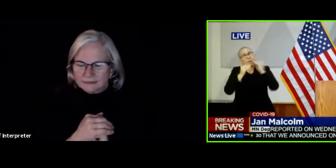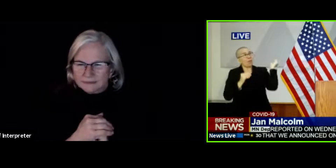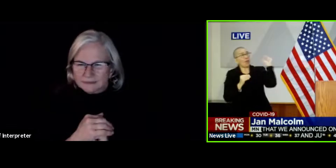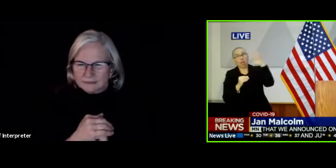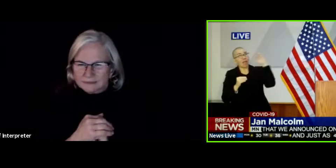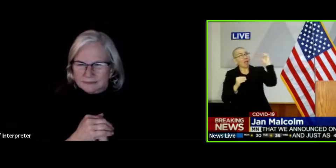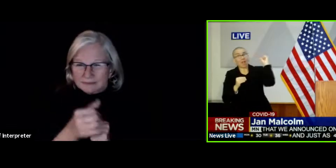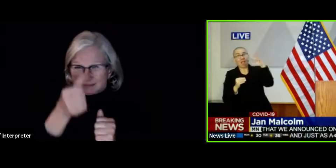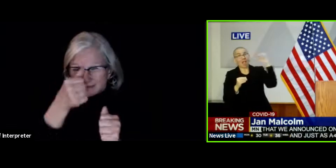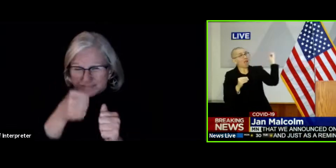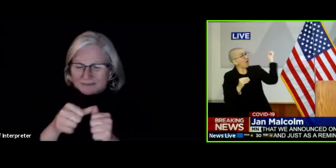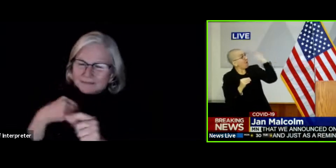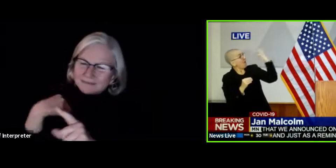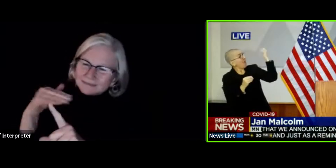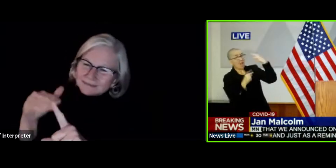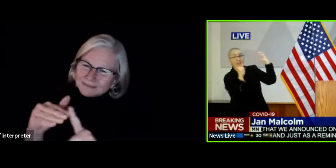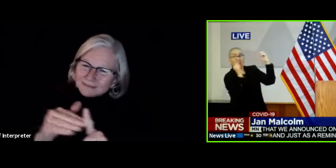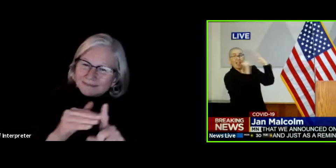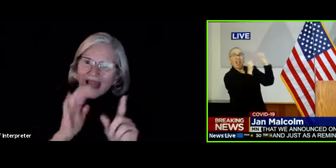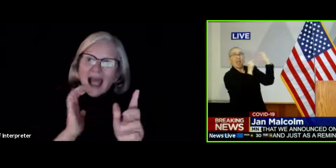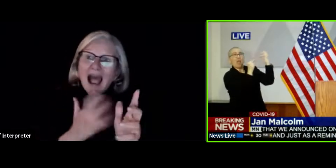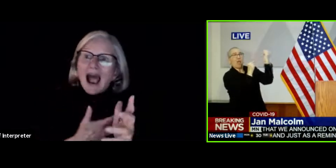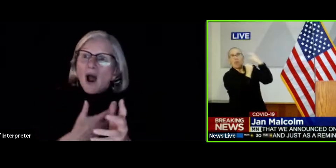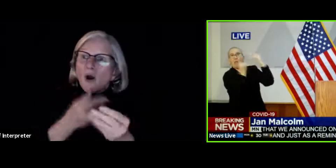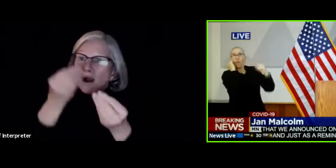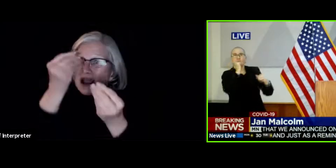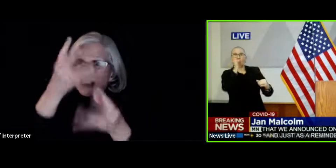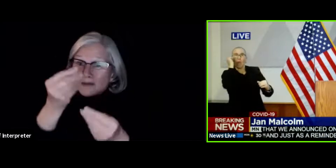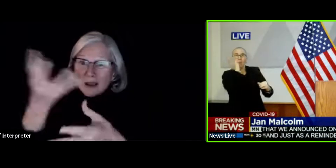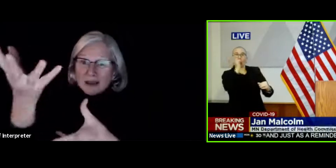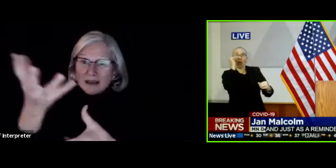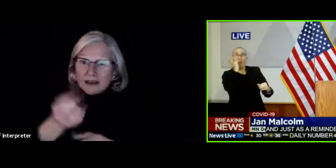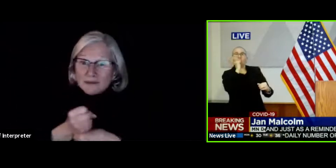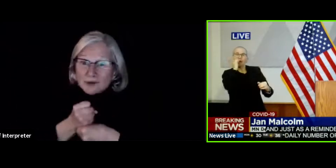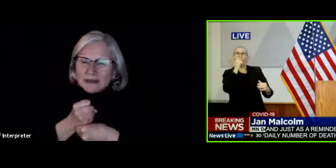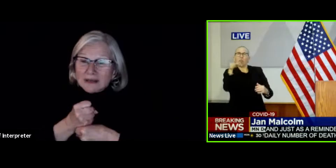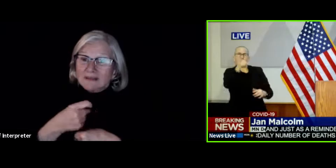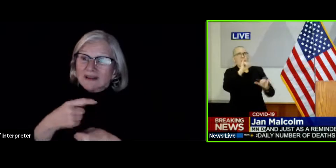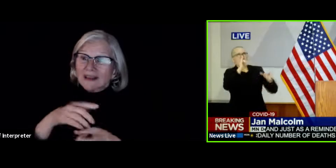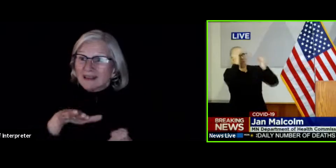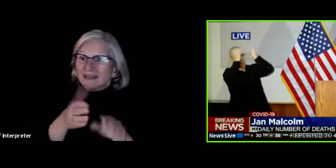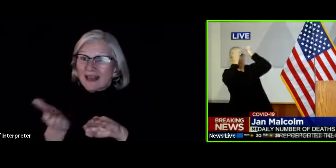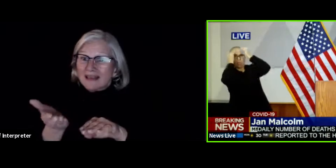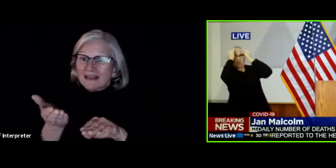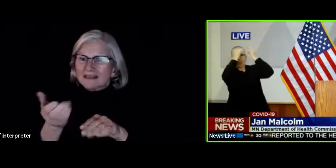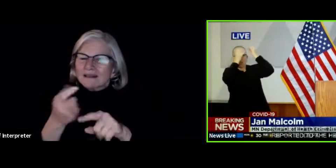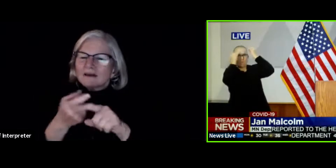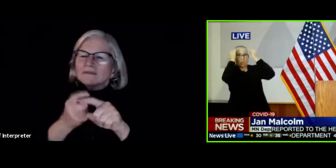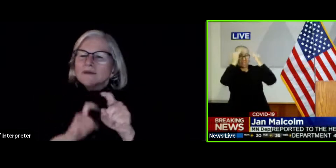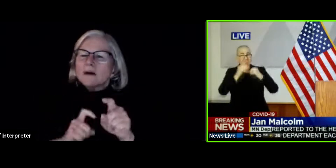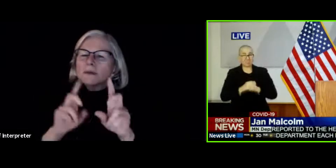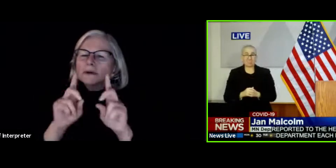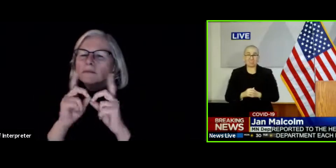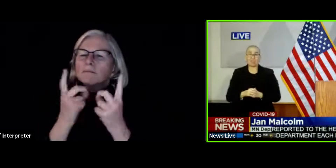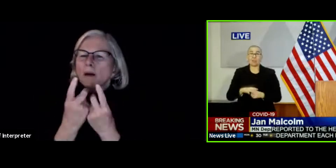HEALTH DEPARTMENT EACH DAY IS WHAT WE'RE REPORTING, WHICH IS NOT THE SAME AS THE NUMBER OF PEOPLE THAT ACTUALLY DIED ON A